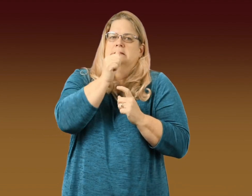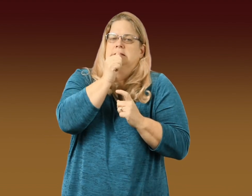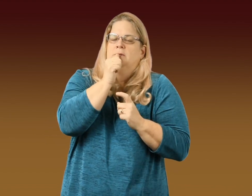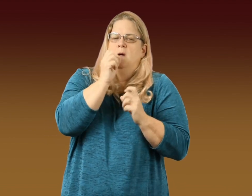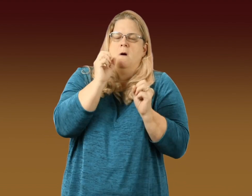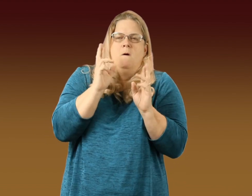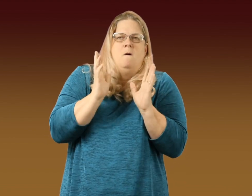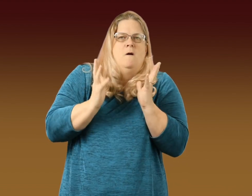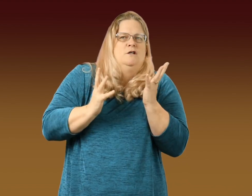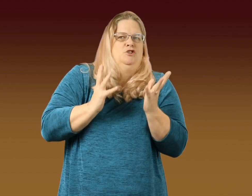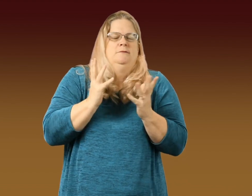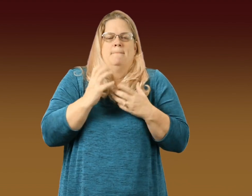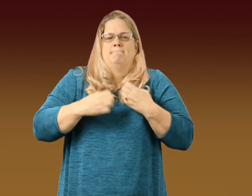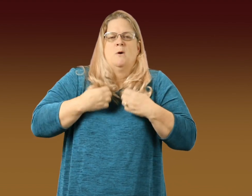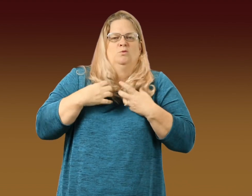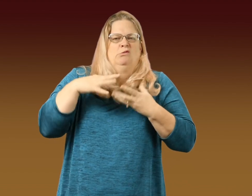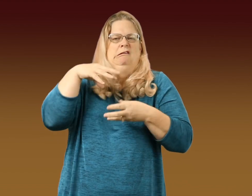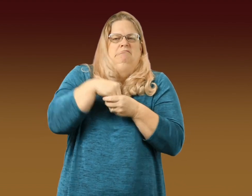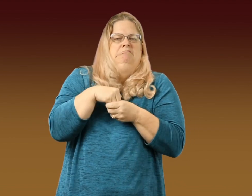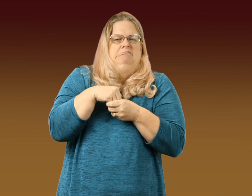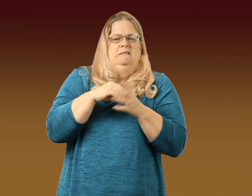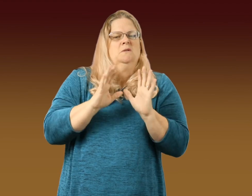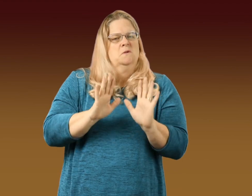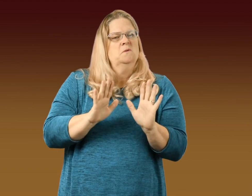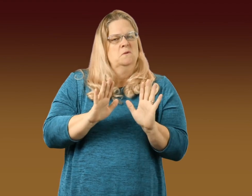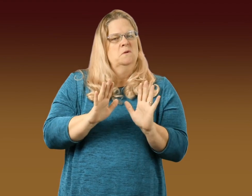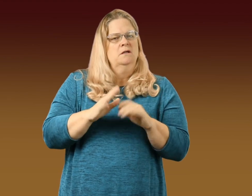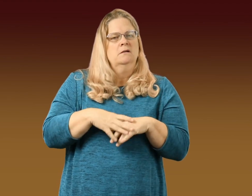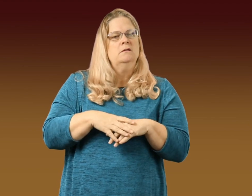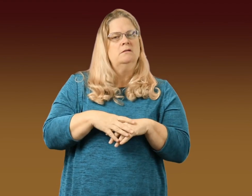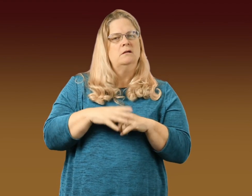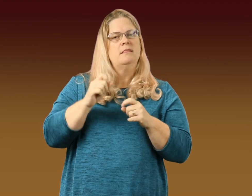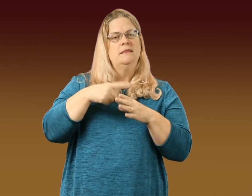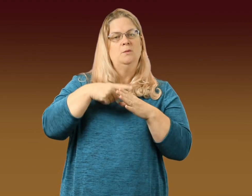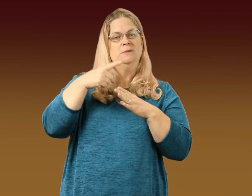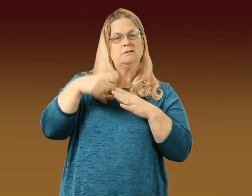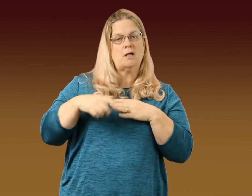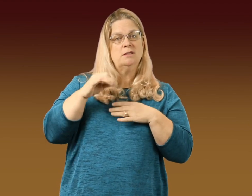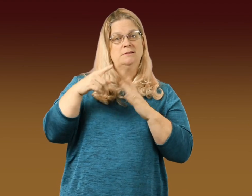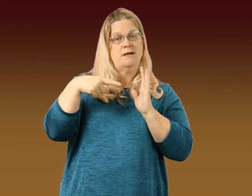due to its secretive nature, or the emotional aspect involved.